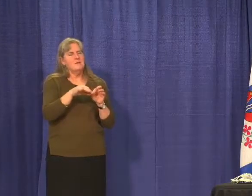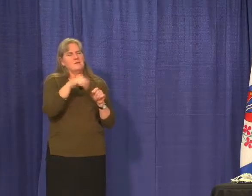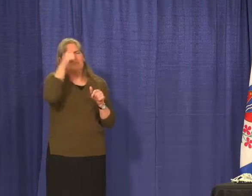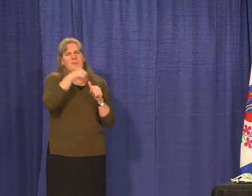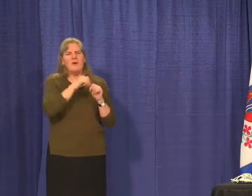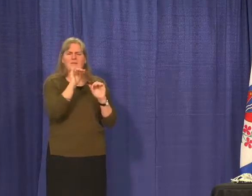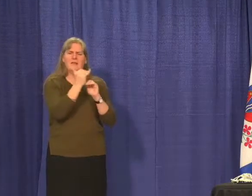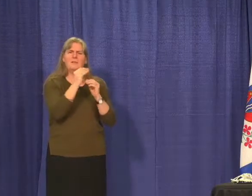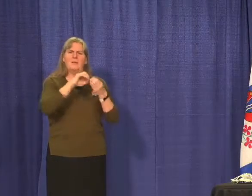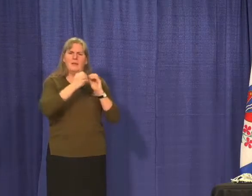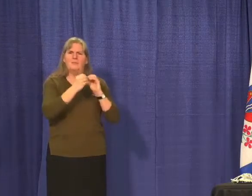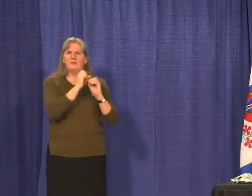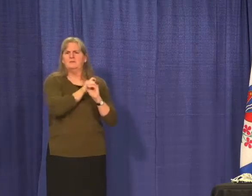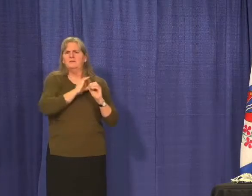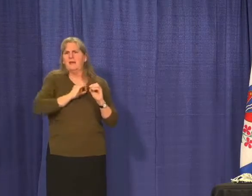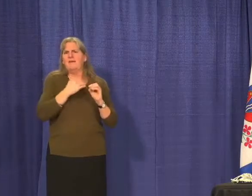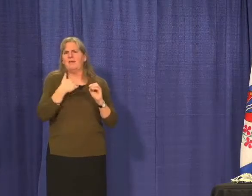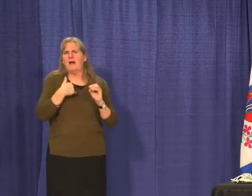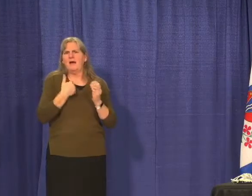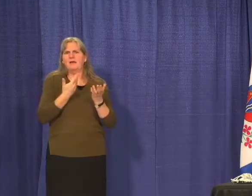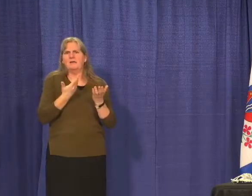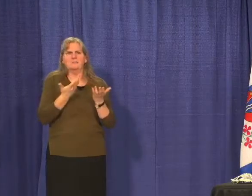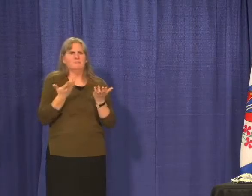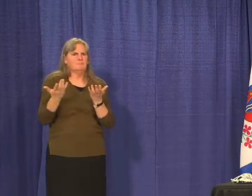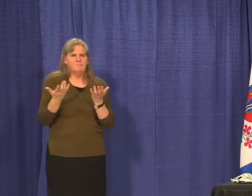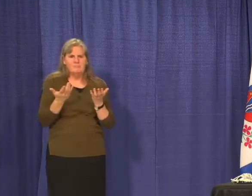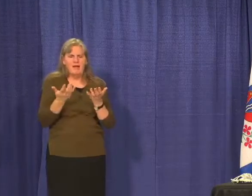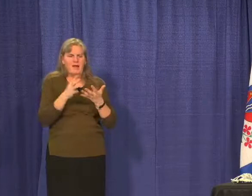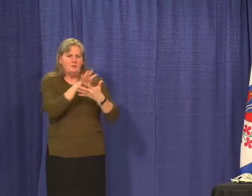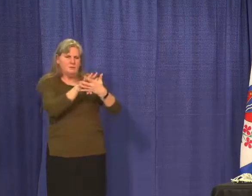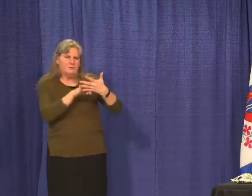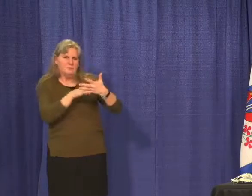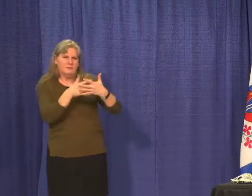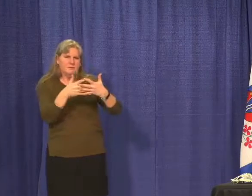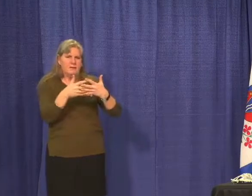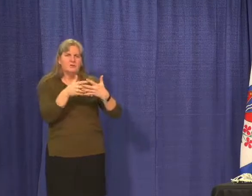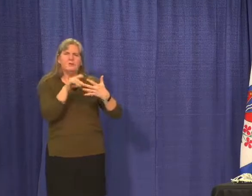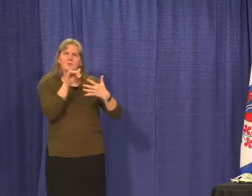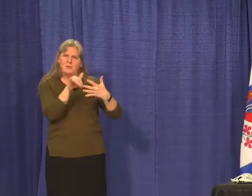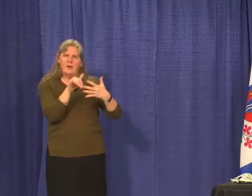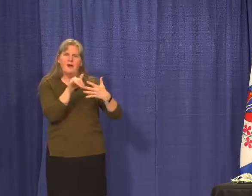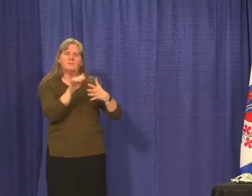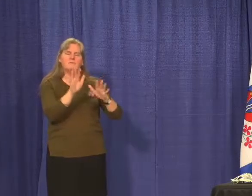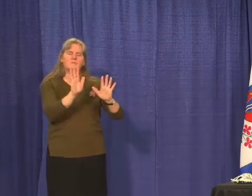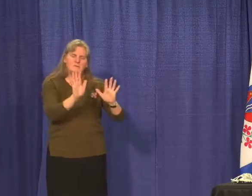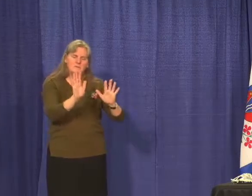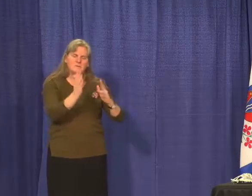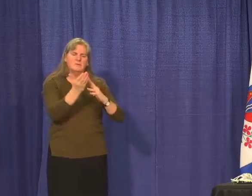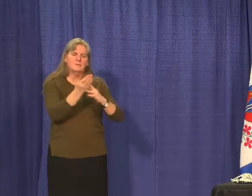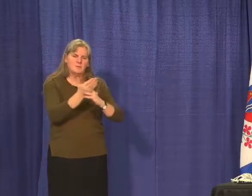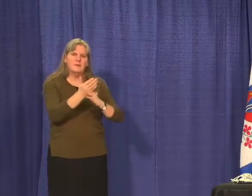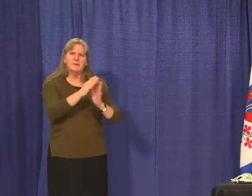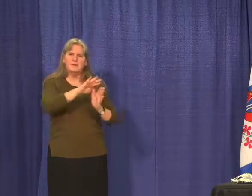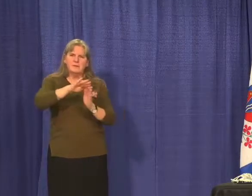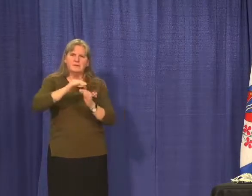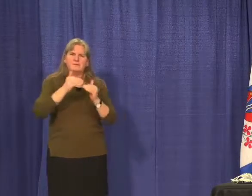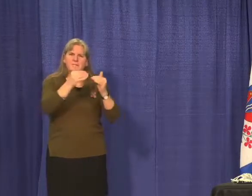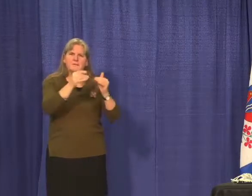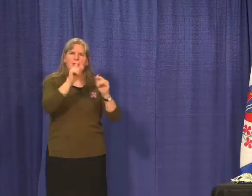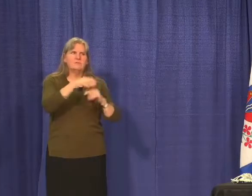working with limited numbers of people, we need to schedule in that ability for resetting and recalibrating.